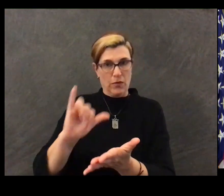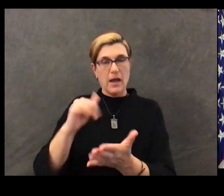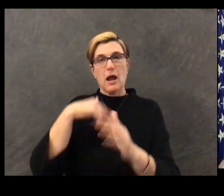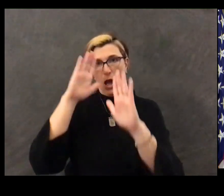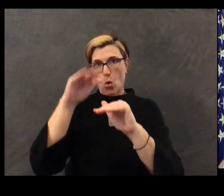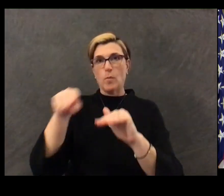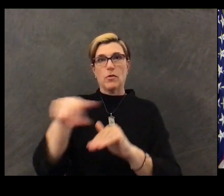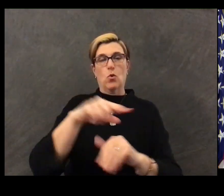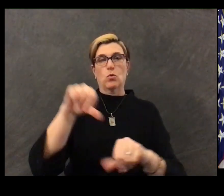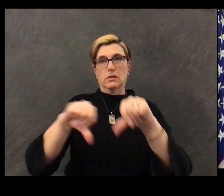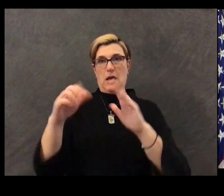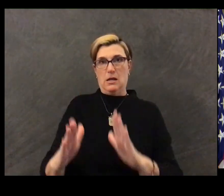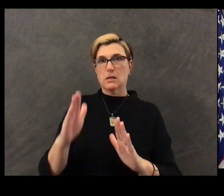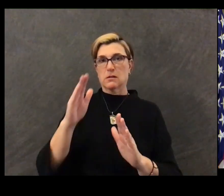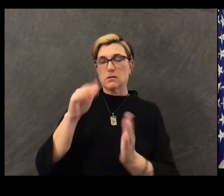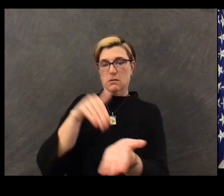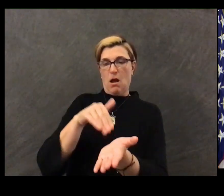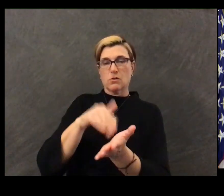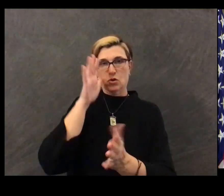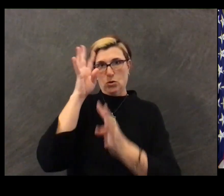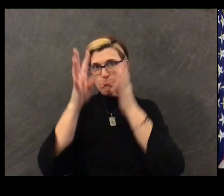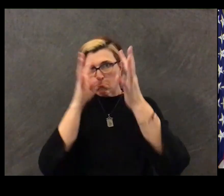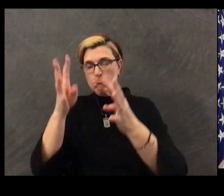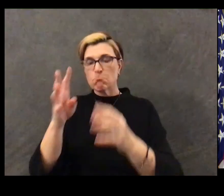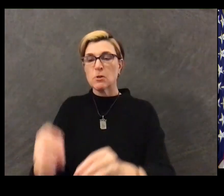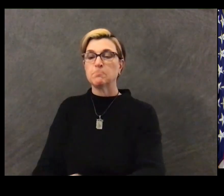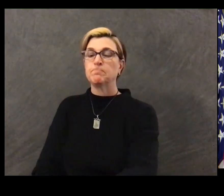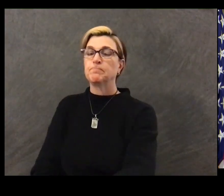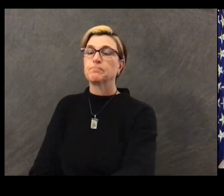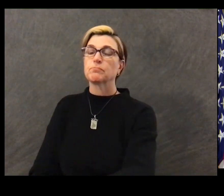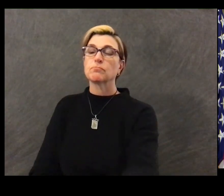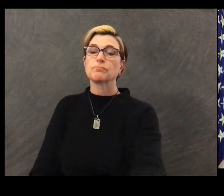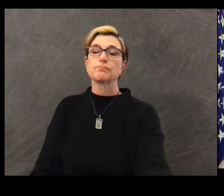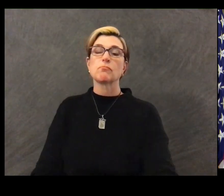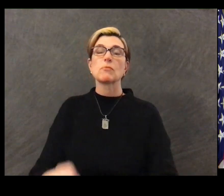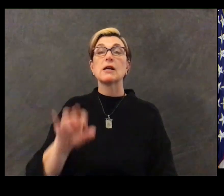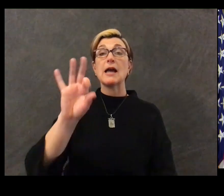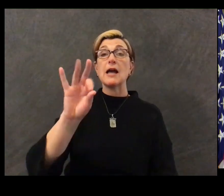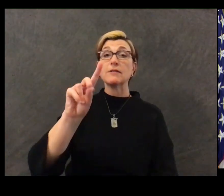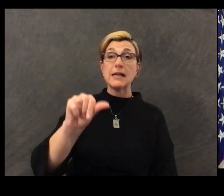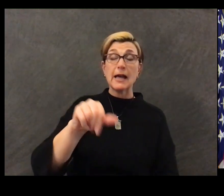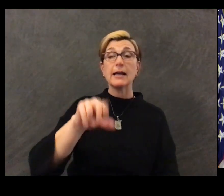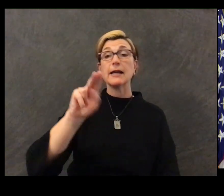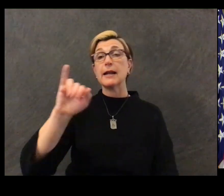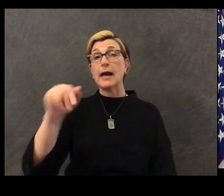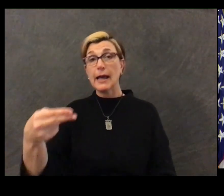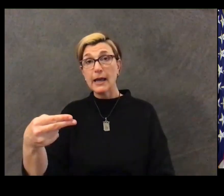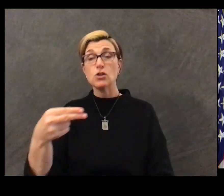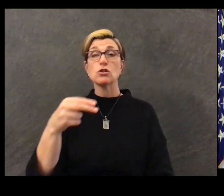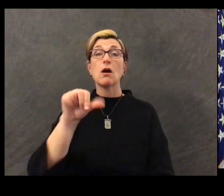important the FDA the NIH and industry leaders are establishing master clinical